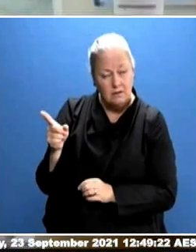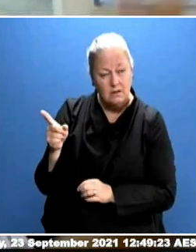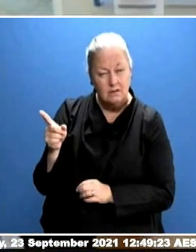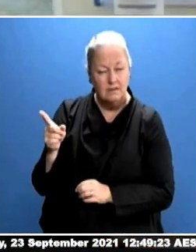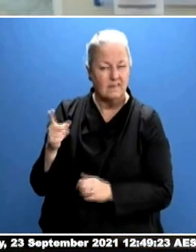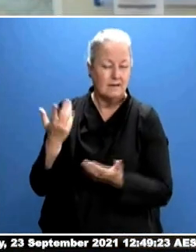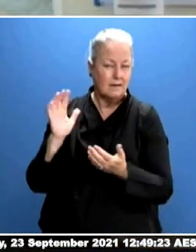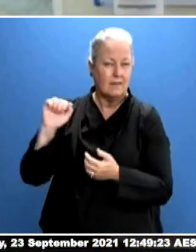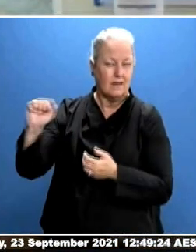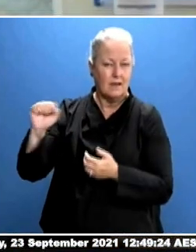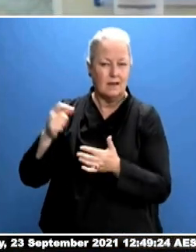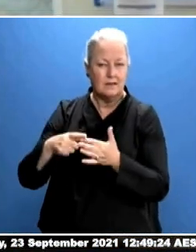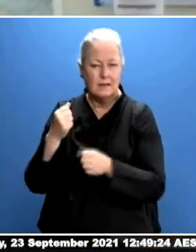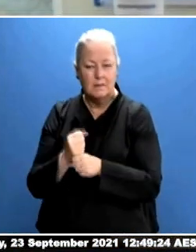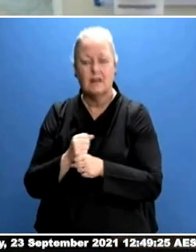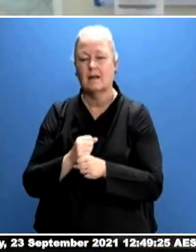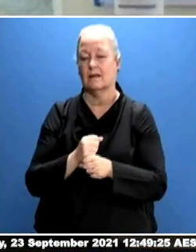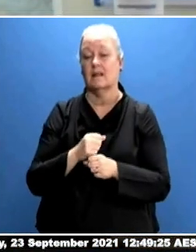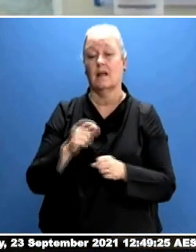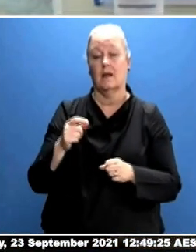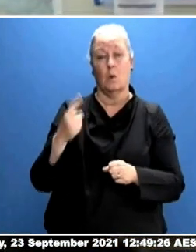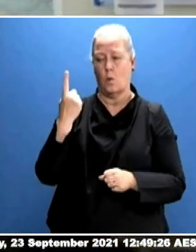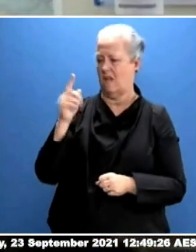if you're right up in the Kimberleys and you end up all the way down in